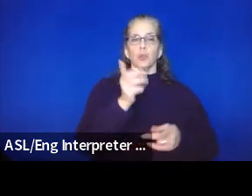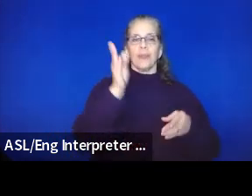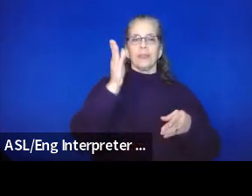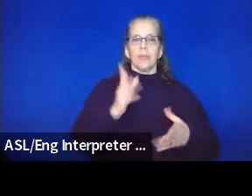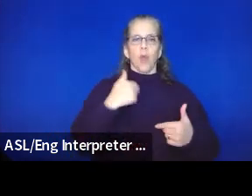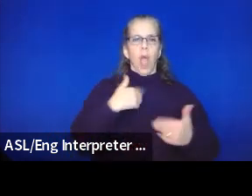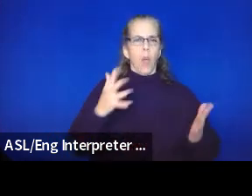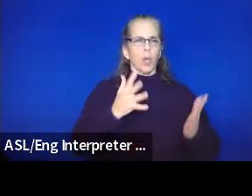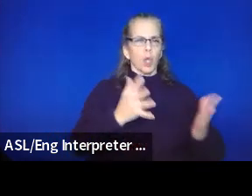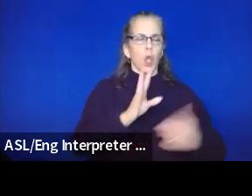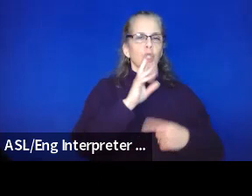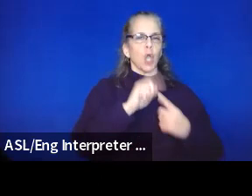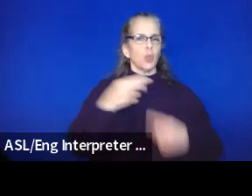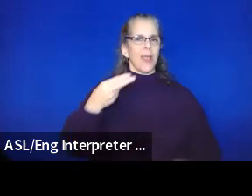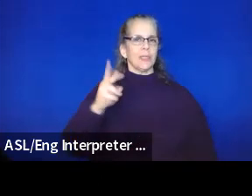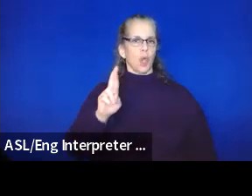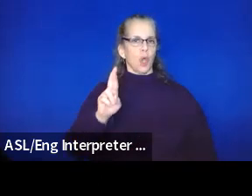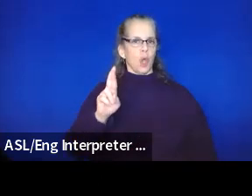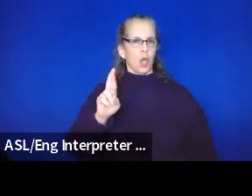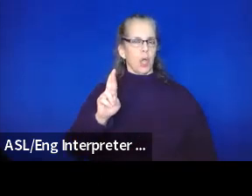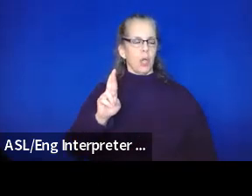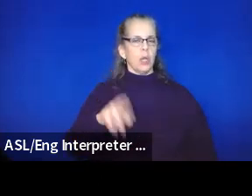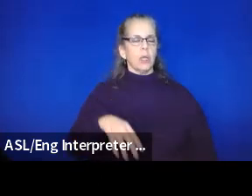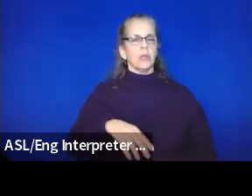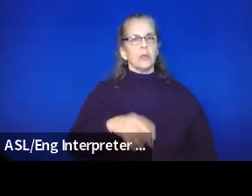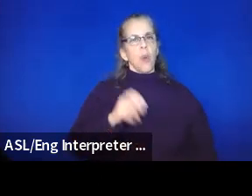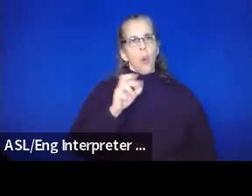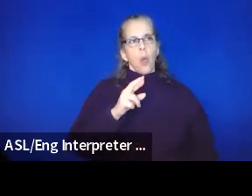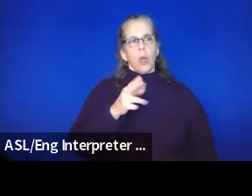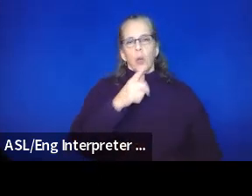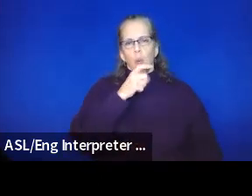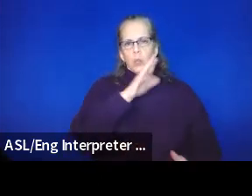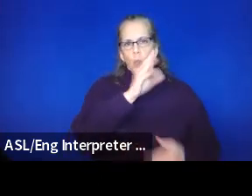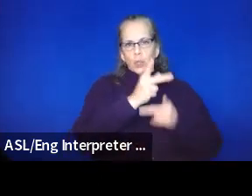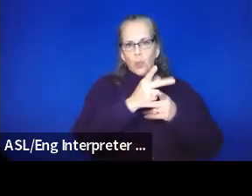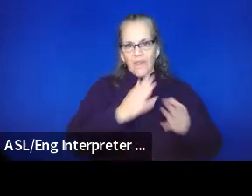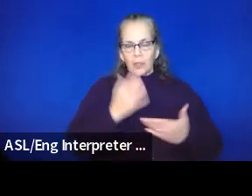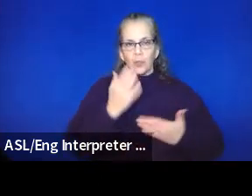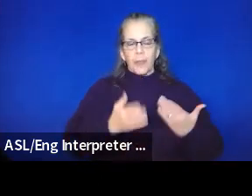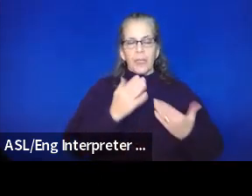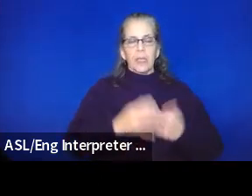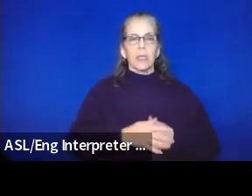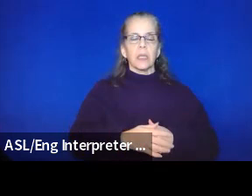Human Resources or what whoever is your supervisor and tell them.